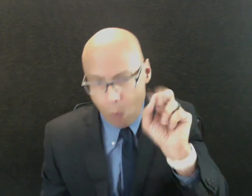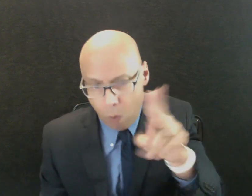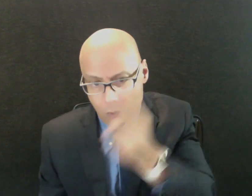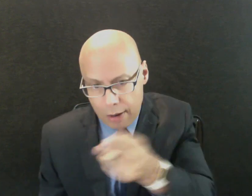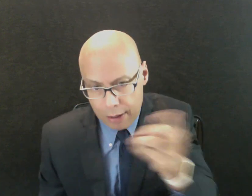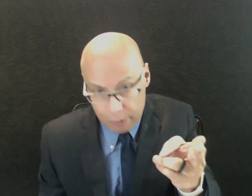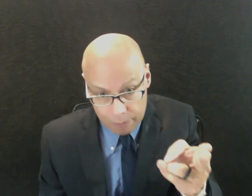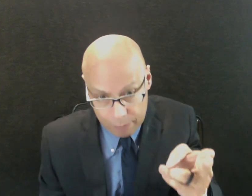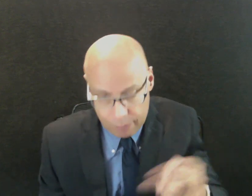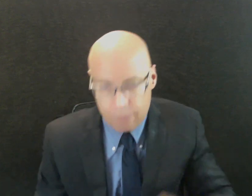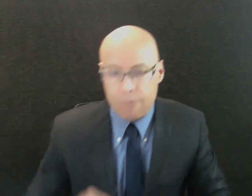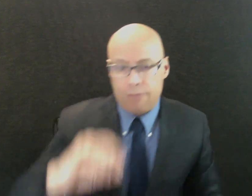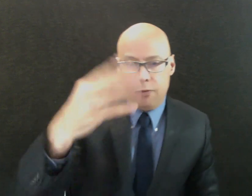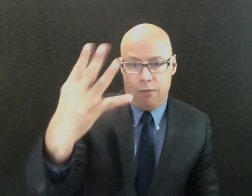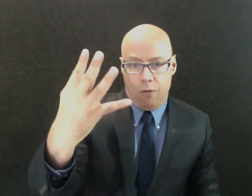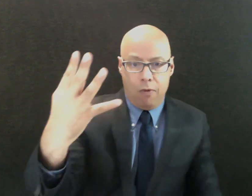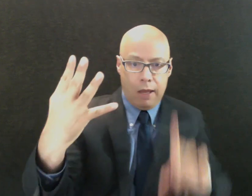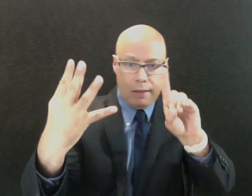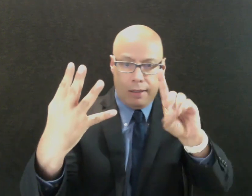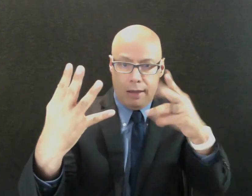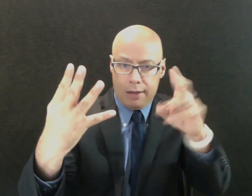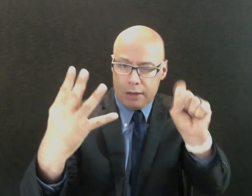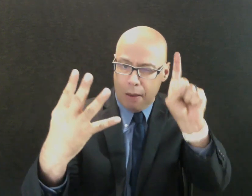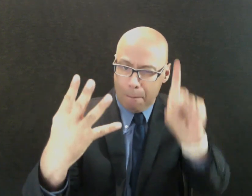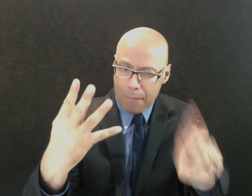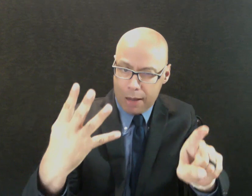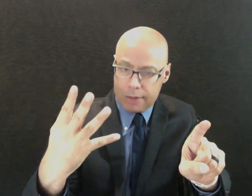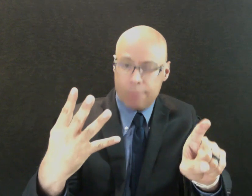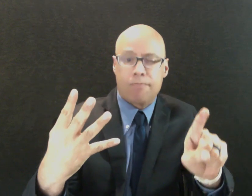4. DHS must employ a Statewide